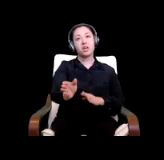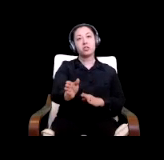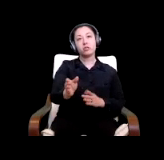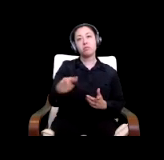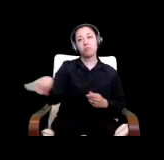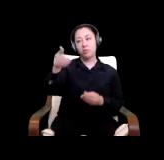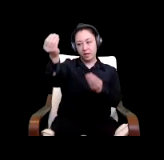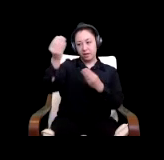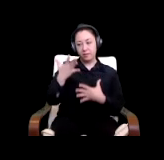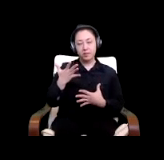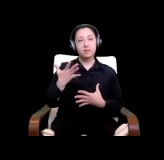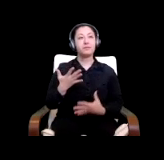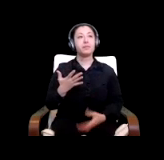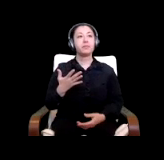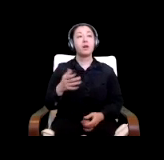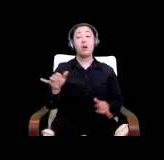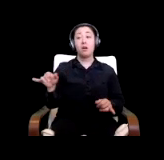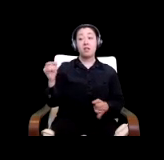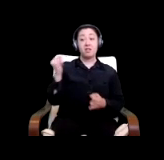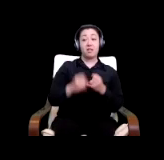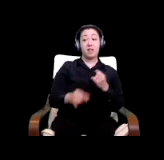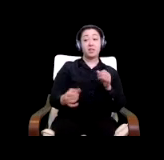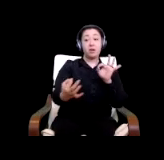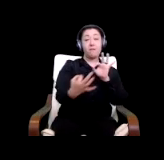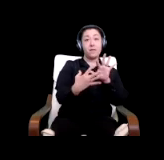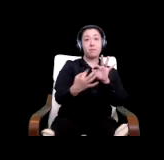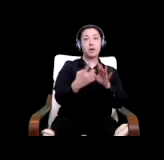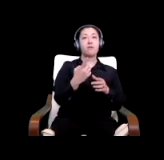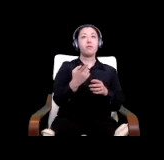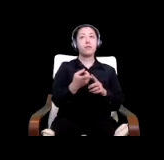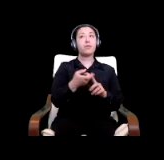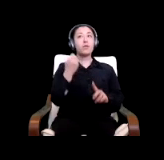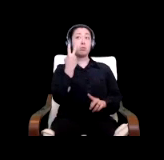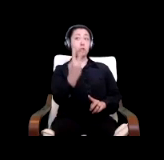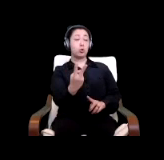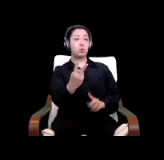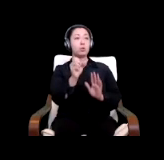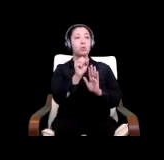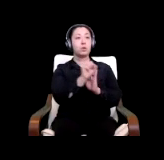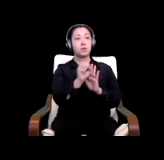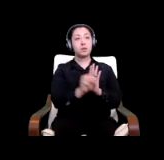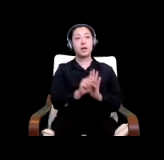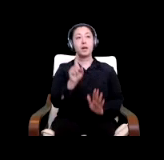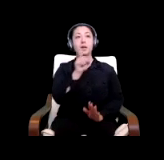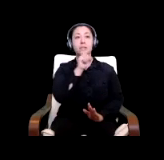We also see feedback from two state Deafblind project employees. So this select group again